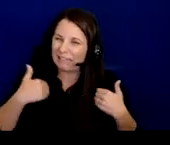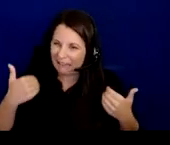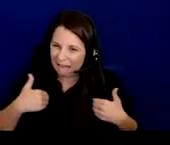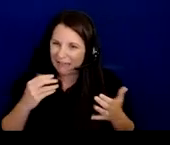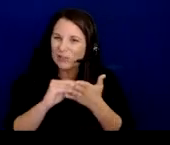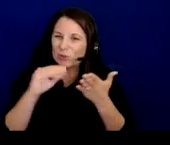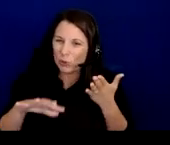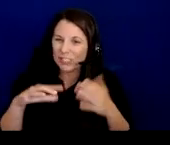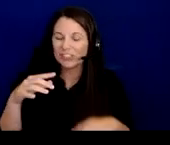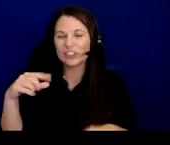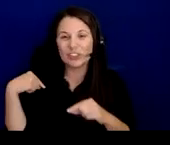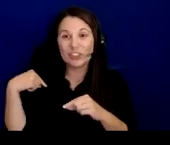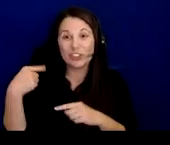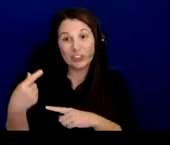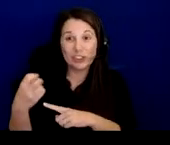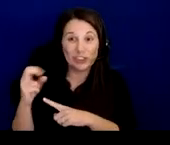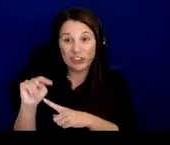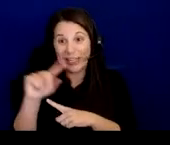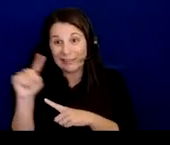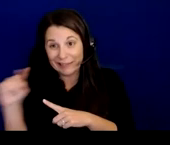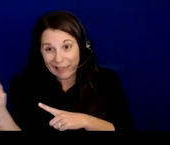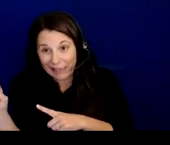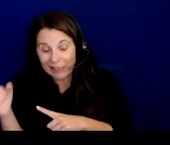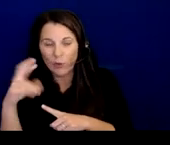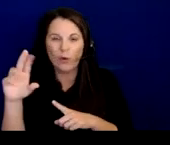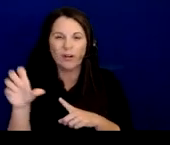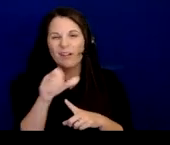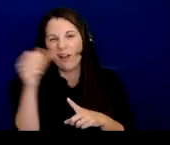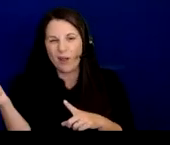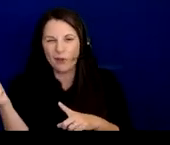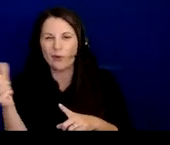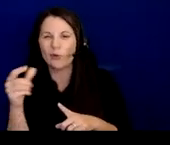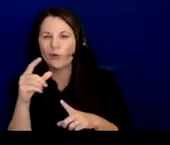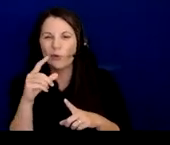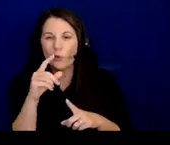certainly the older of the generation coming up, they understand